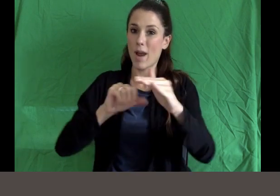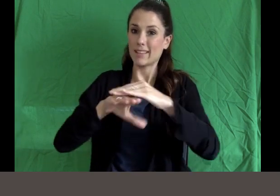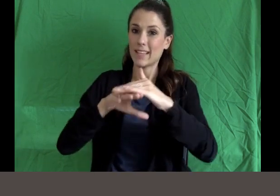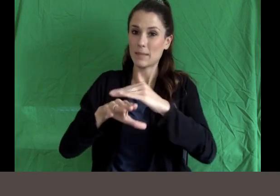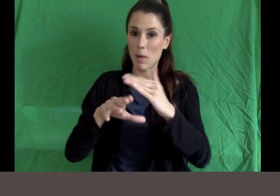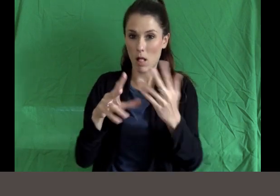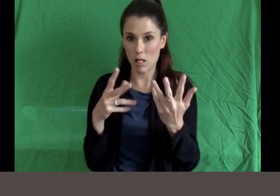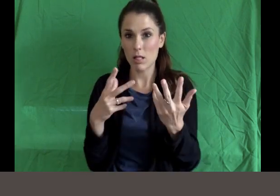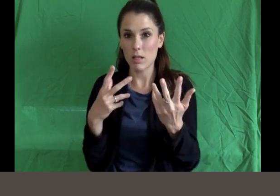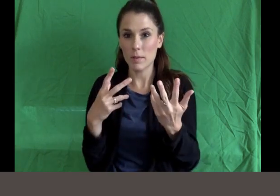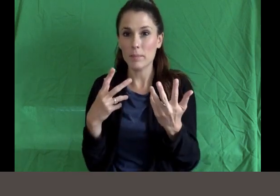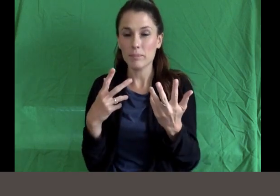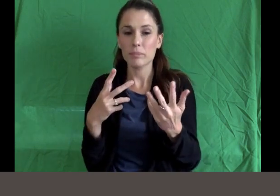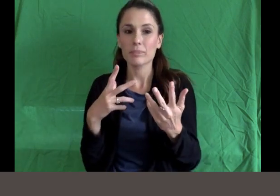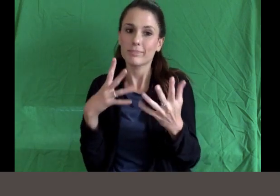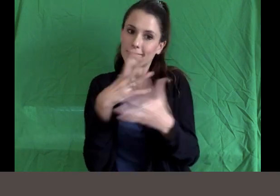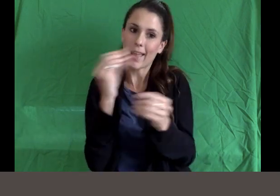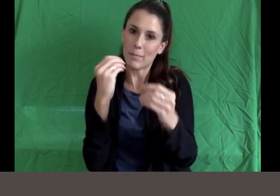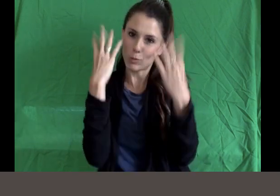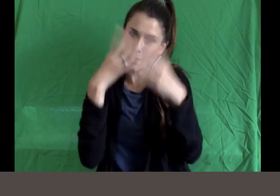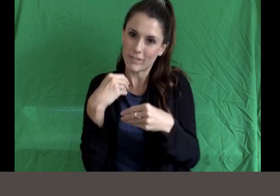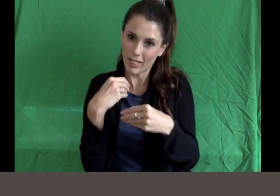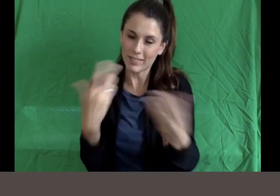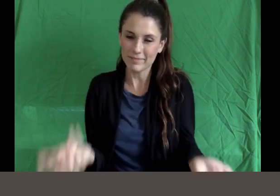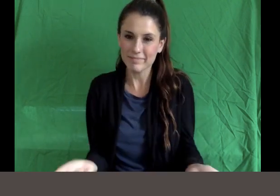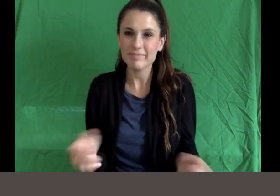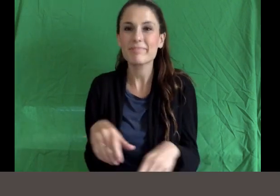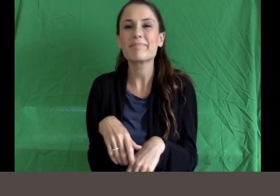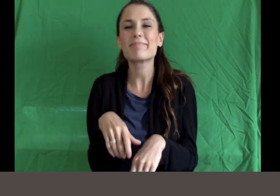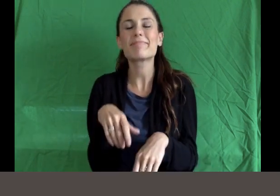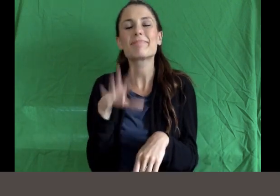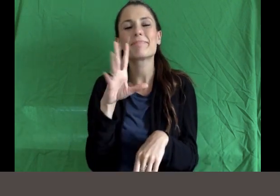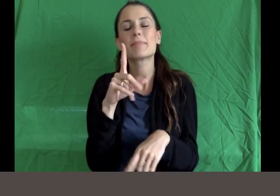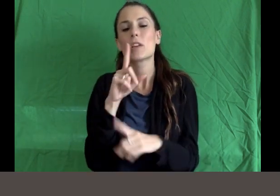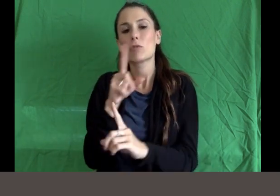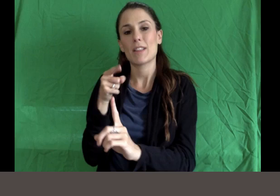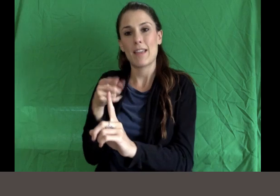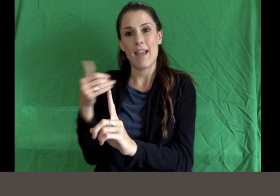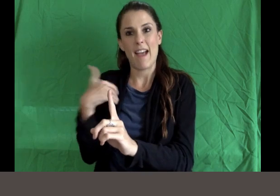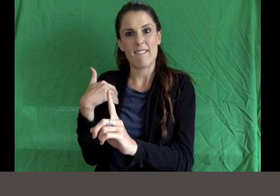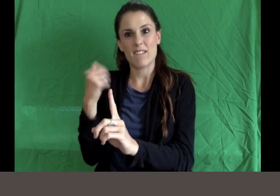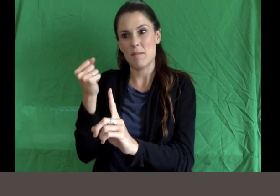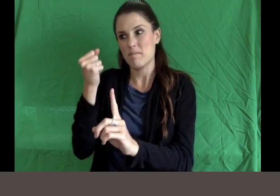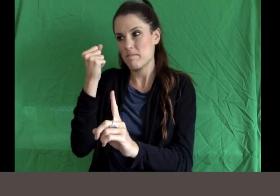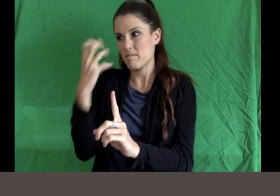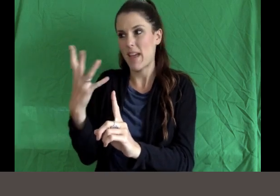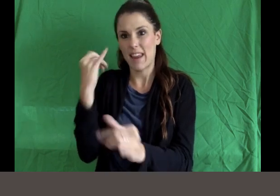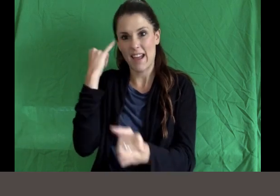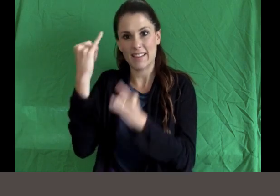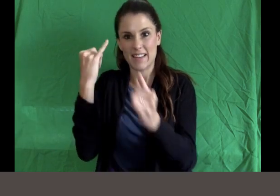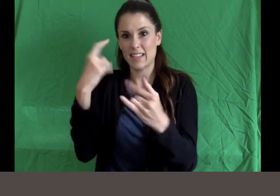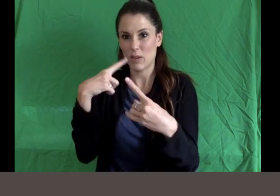Now Edward Tufte has a lot of claims to fame when it comes to his ideas but I think some